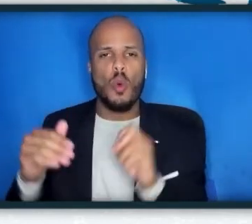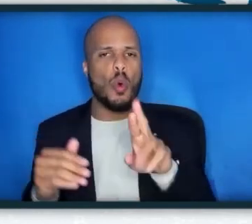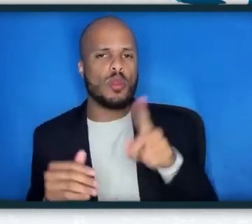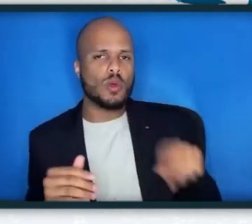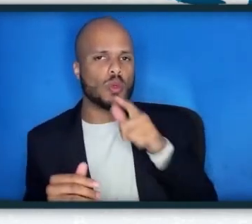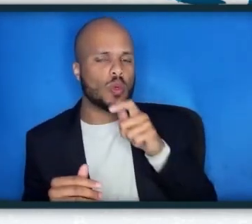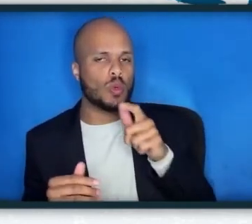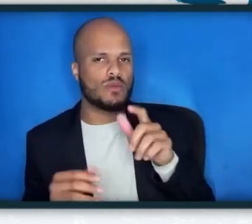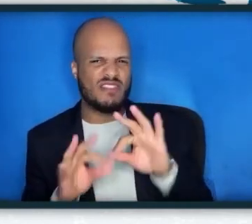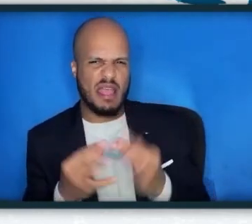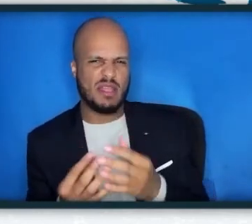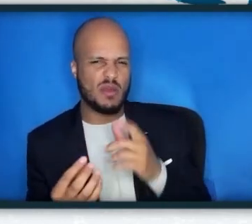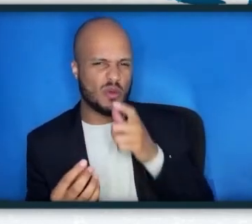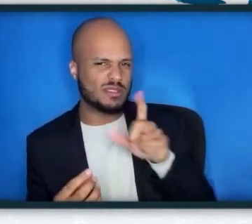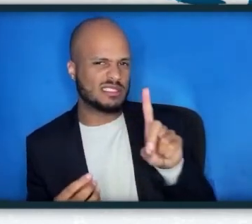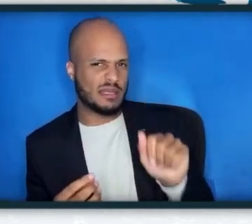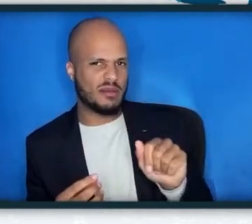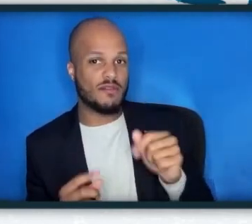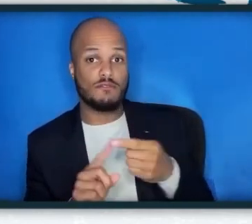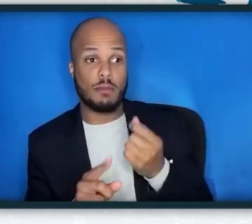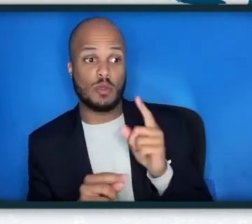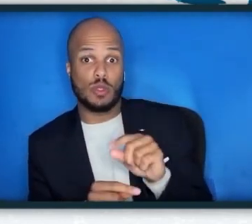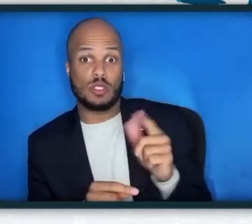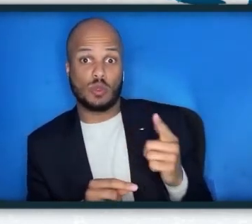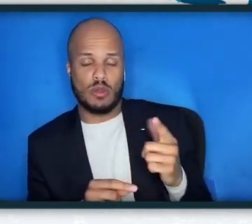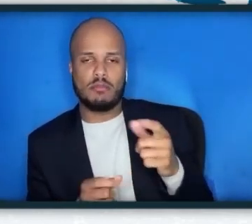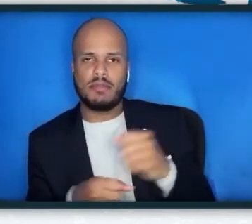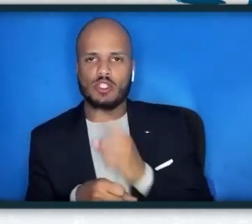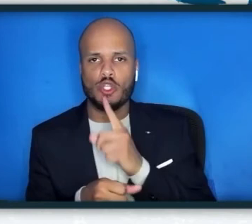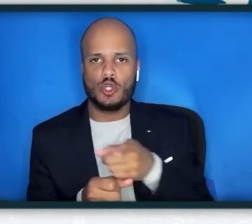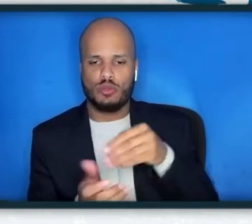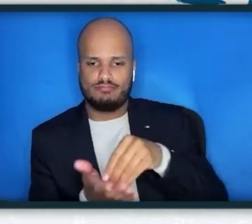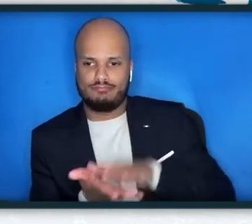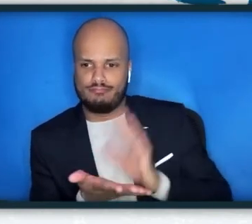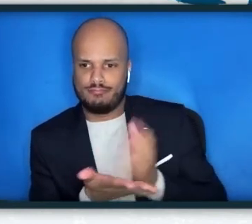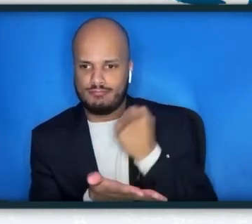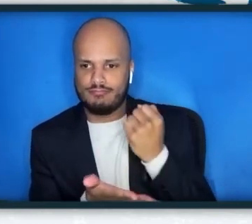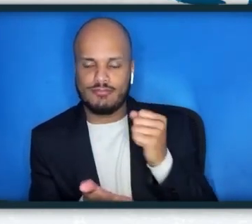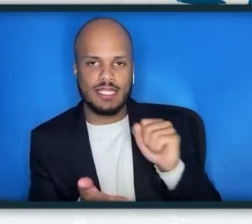members in 2021 to claim the child and dependent care tax credit.